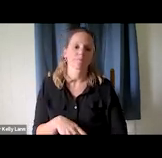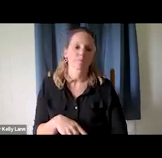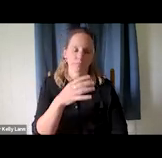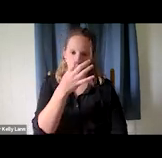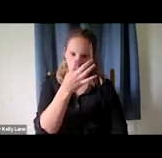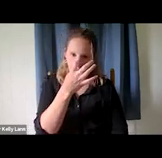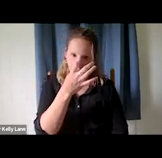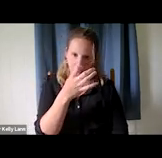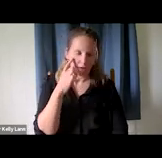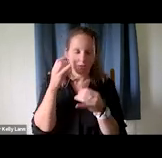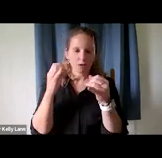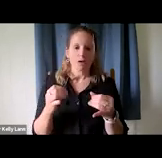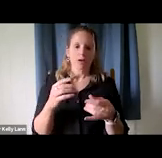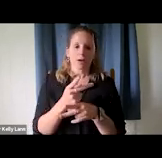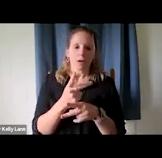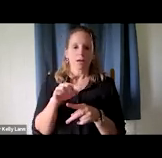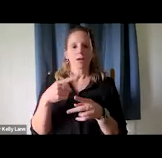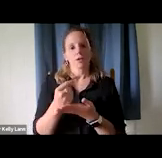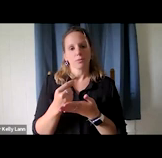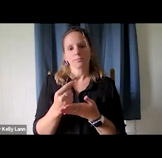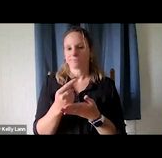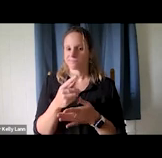for individualized care and treatment decisions.